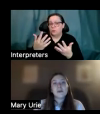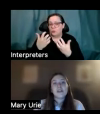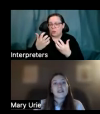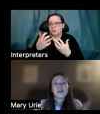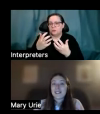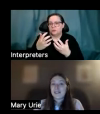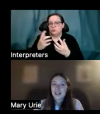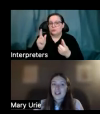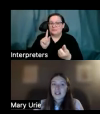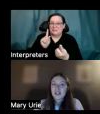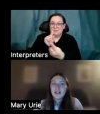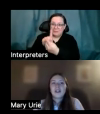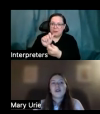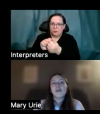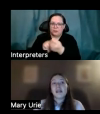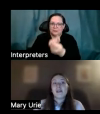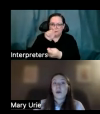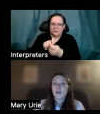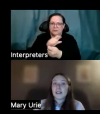with a specific legislator, you could make an appointment to